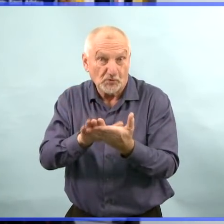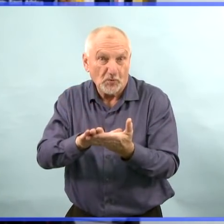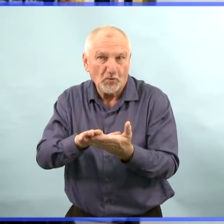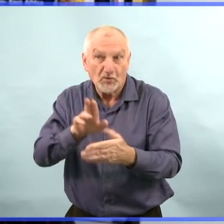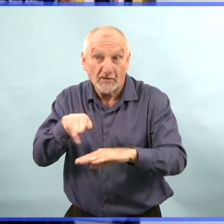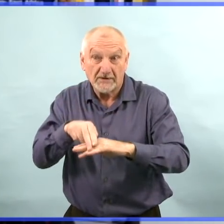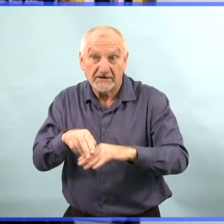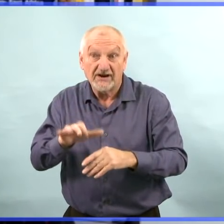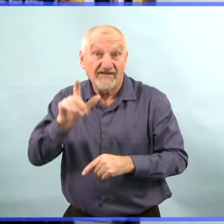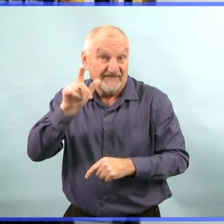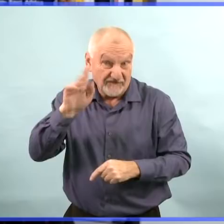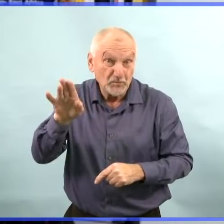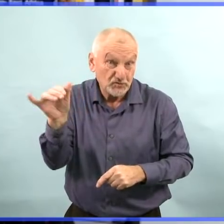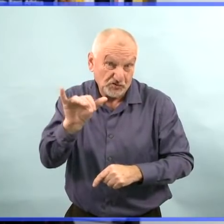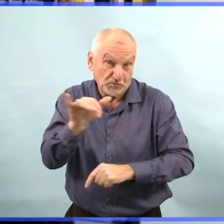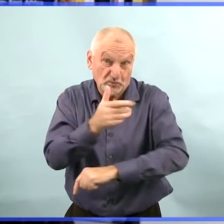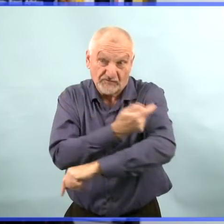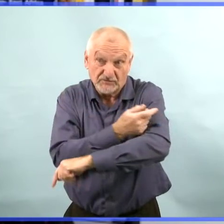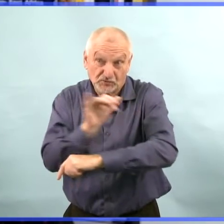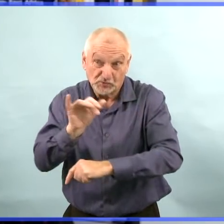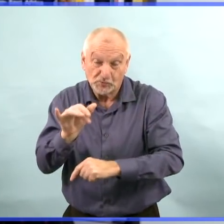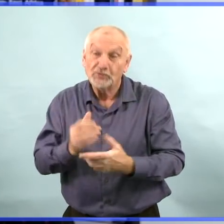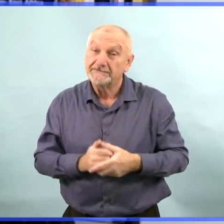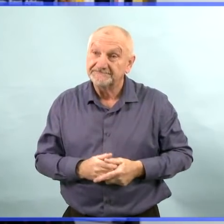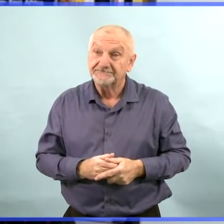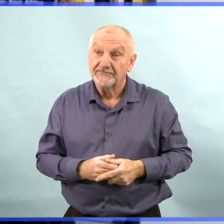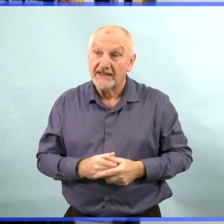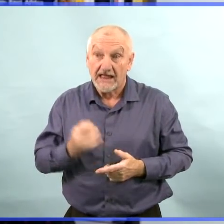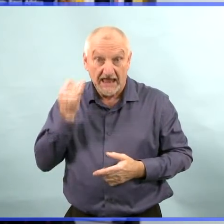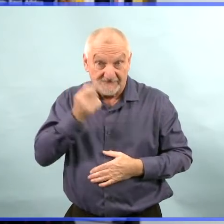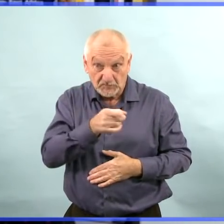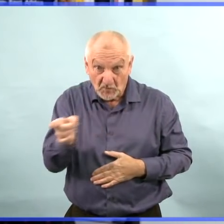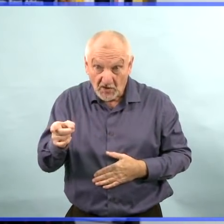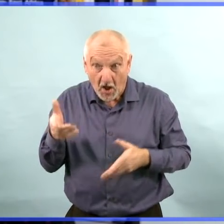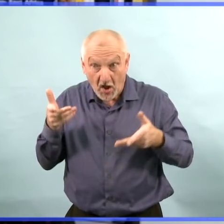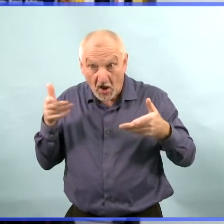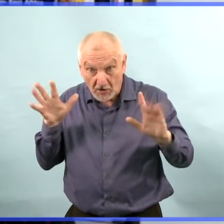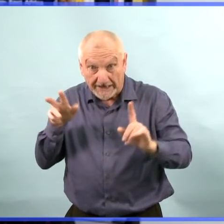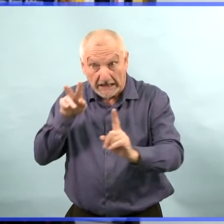scheduled an appointment for your child or your children to receive other childhood vaccines